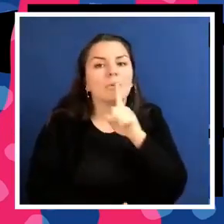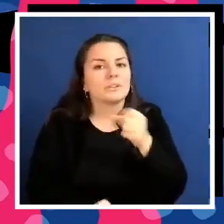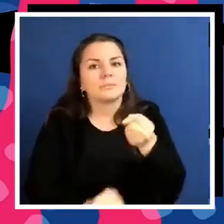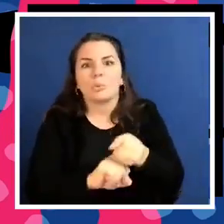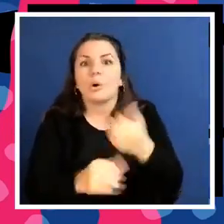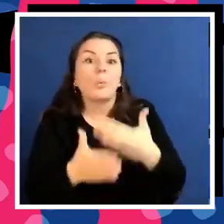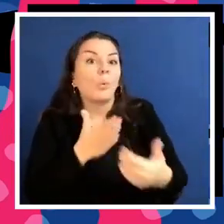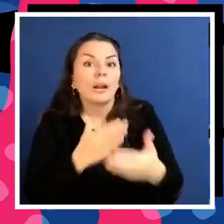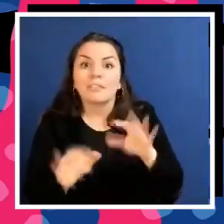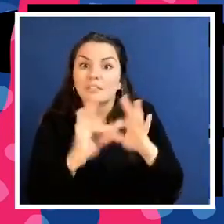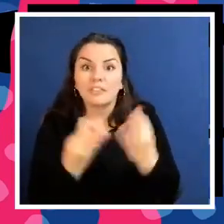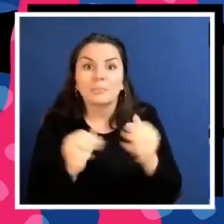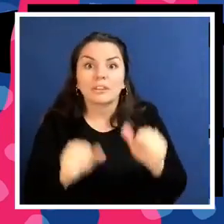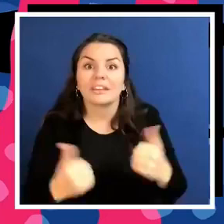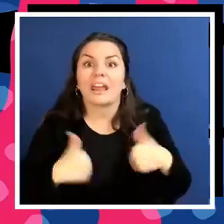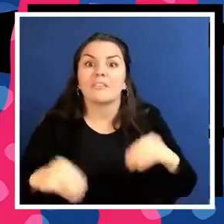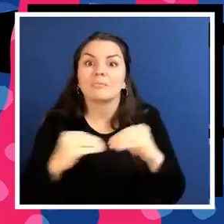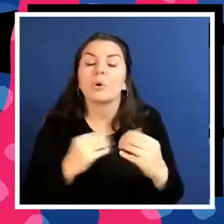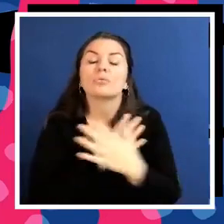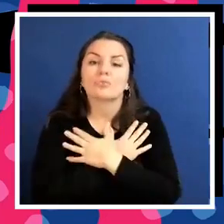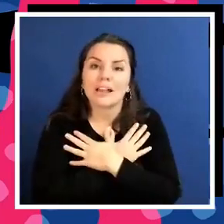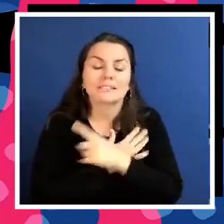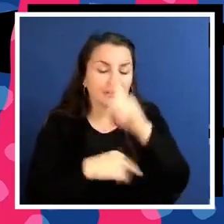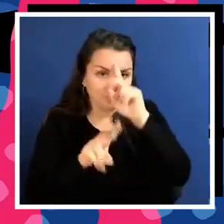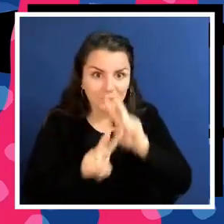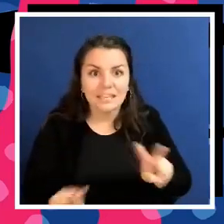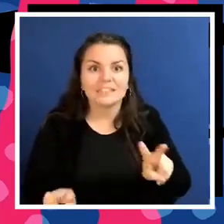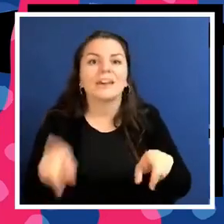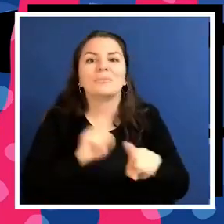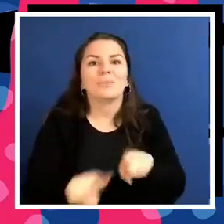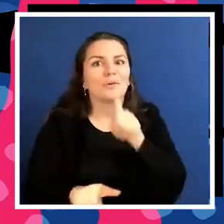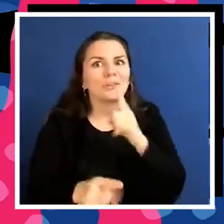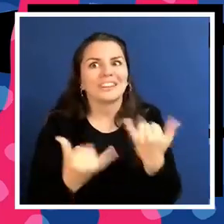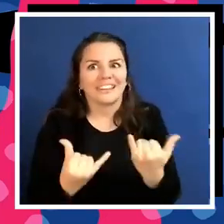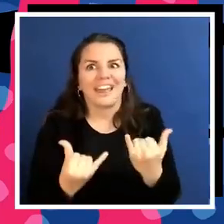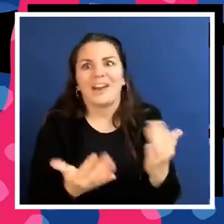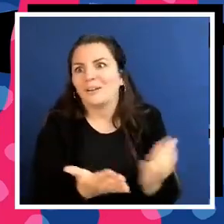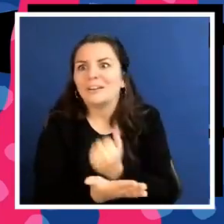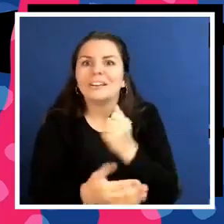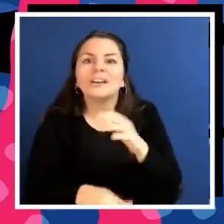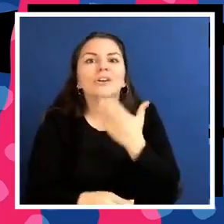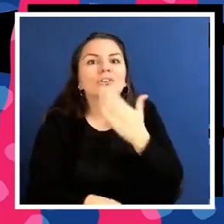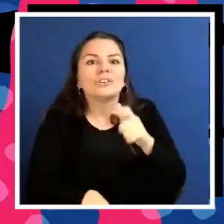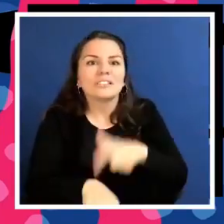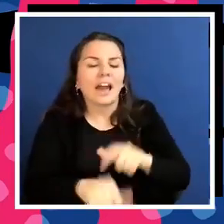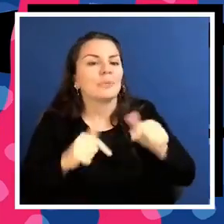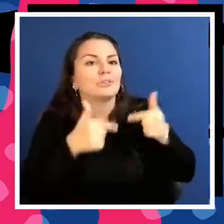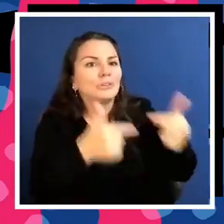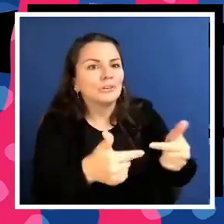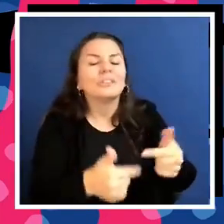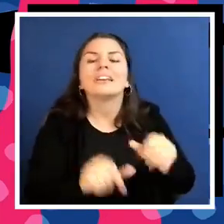NINE MONTH OLD SO I CARE A LOT ABOUT SLEEP THESE DAYS. I'M DEFINITELY SUPPORTIVE OF